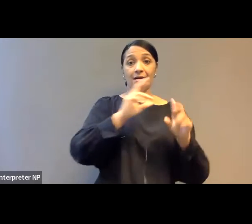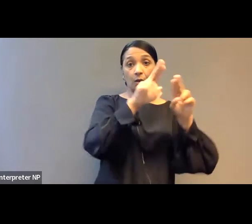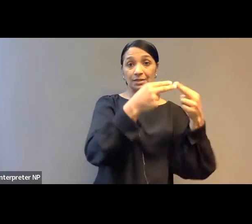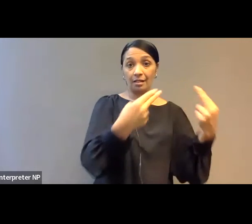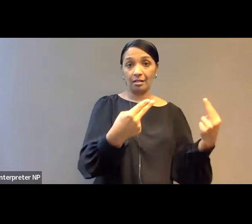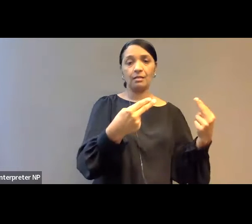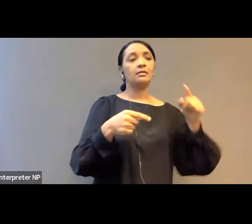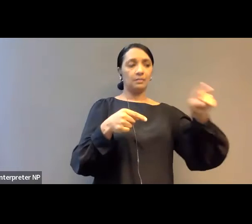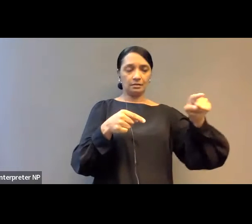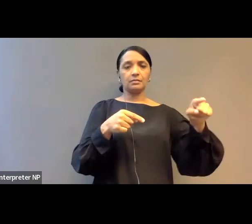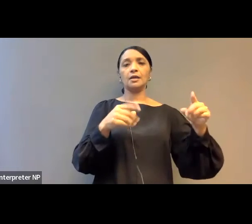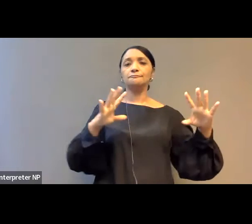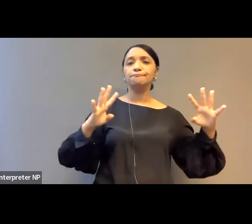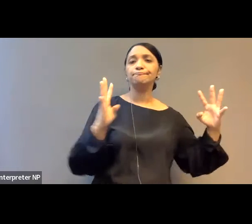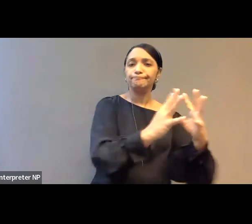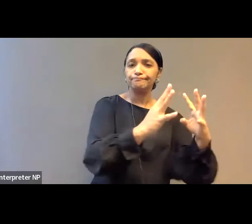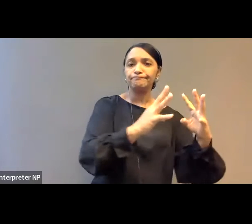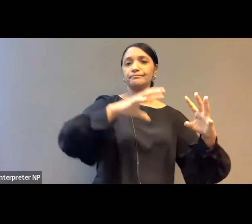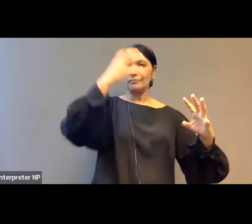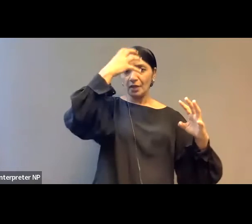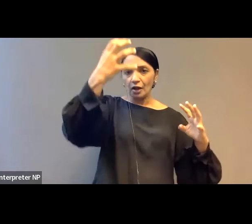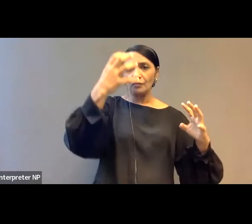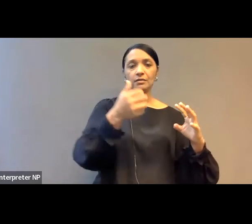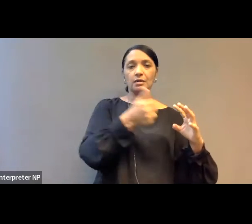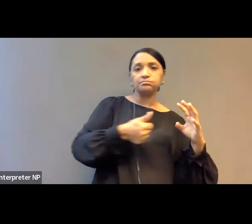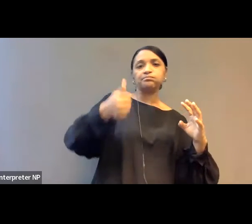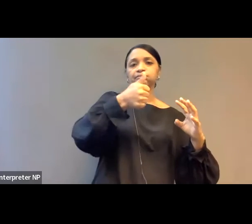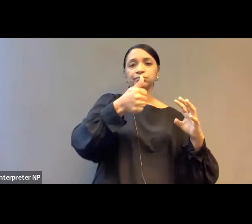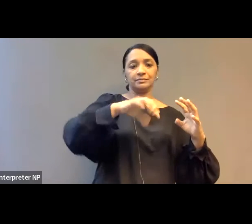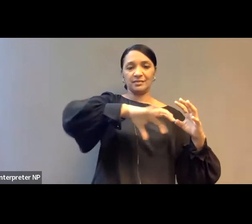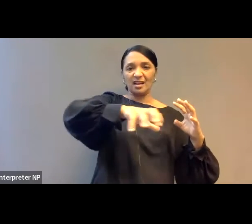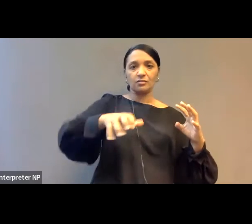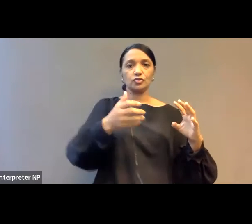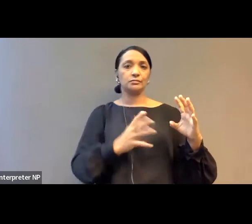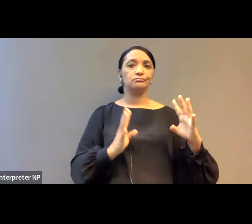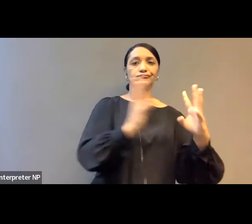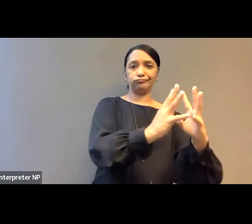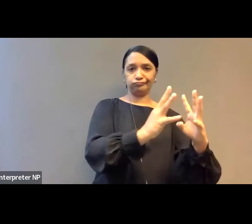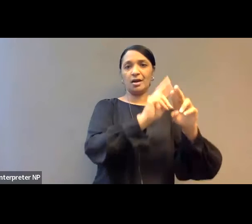brings together national governments and their heads of state. If we want to simplify,